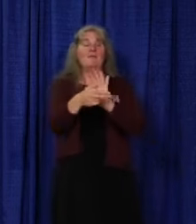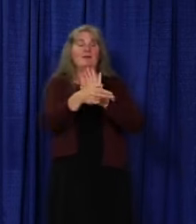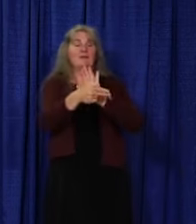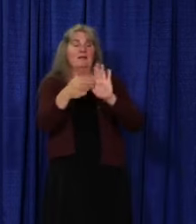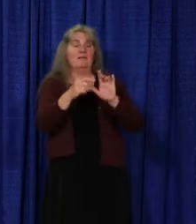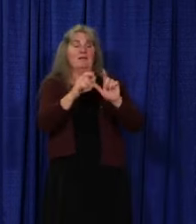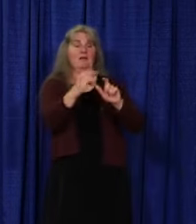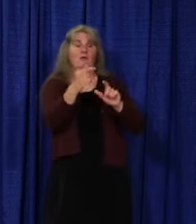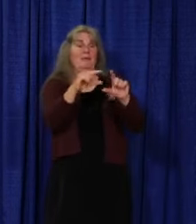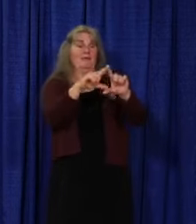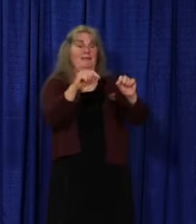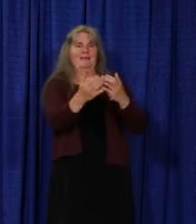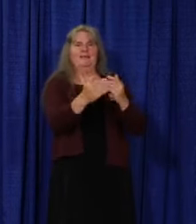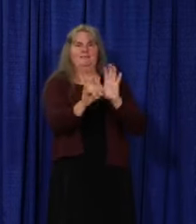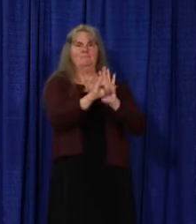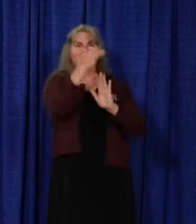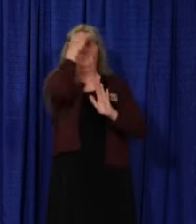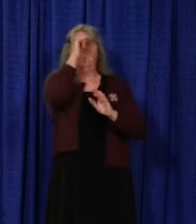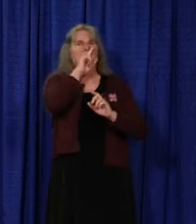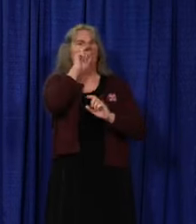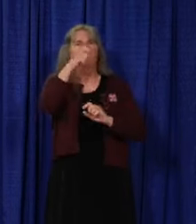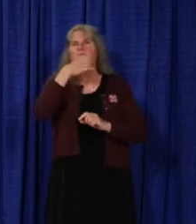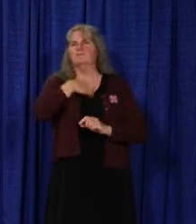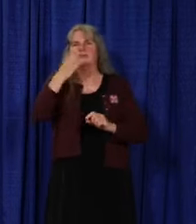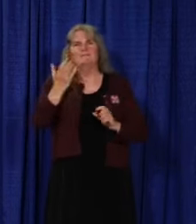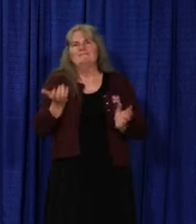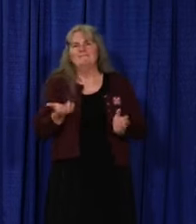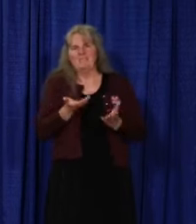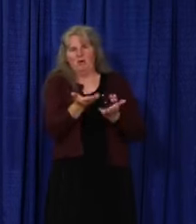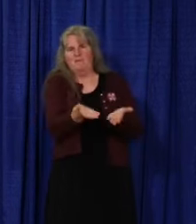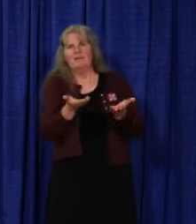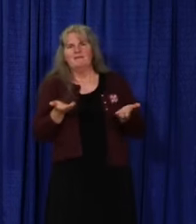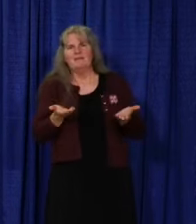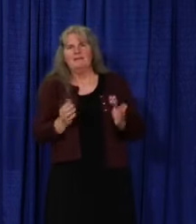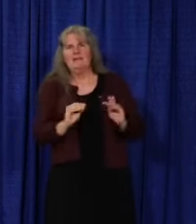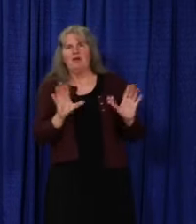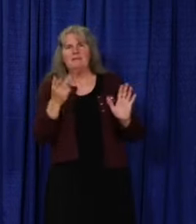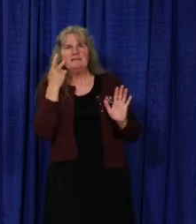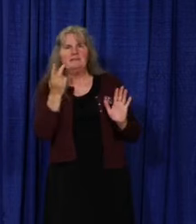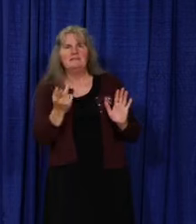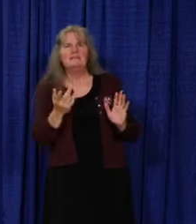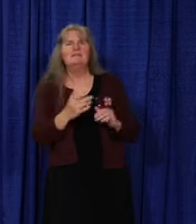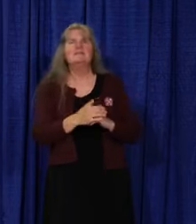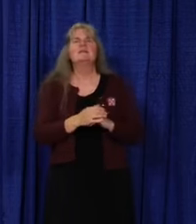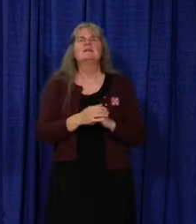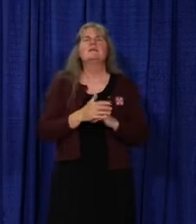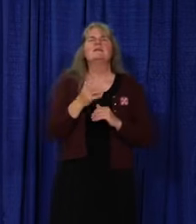Just another way we are upping our enforcement abilities and our communication abilities with